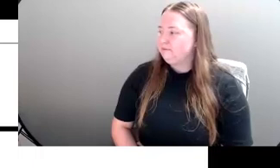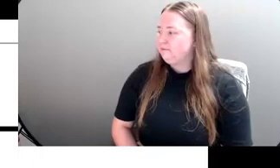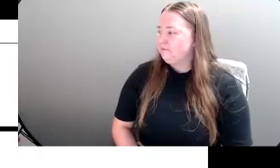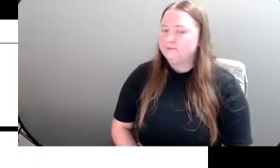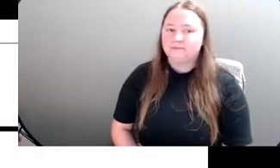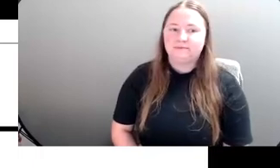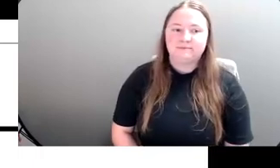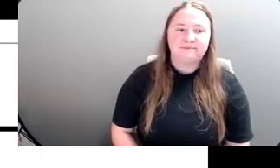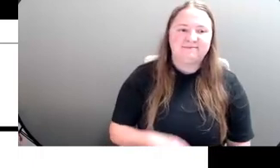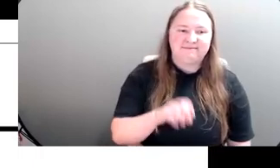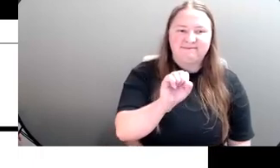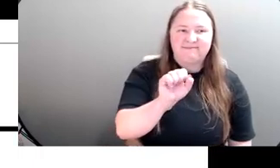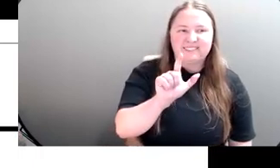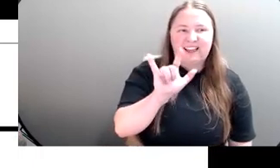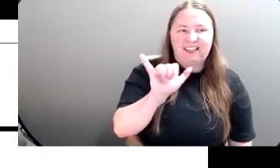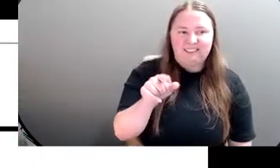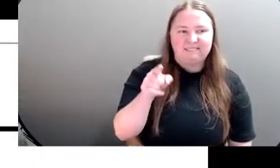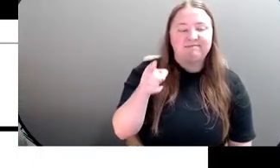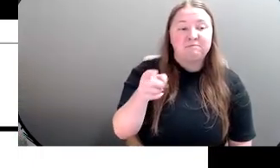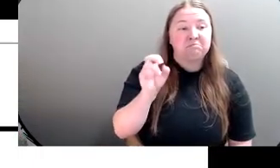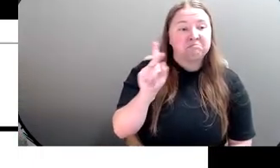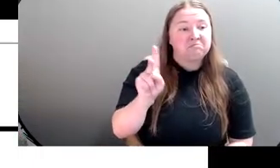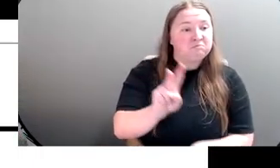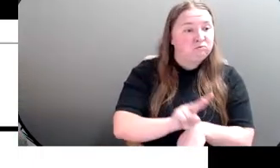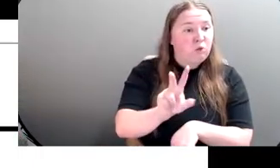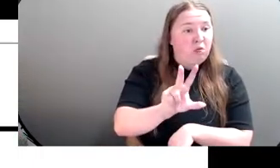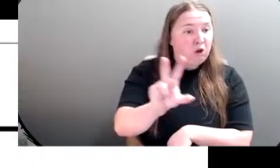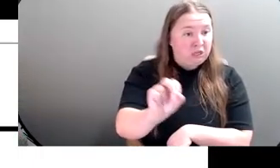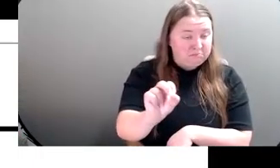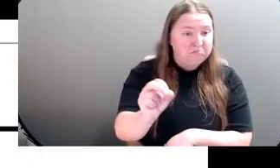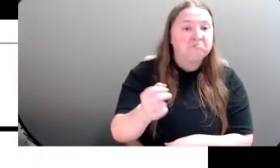Okay. It is, 2:30, and I'm sure